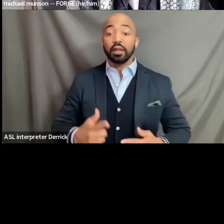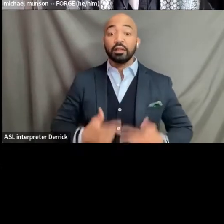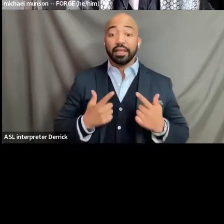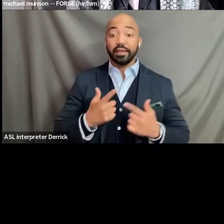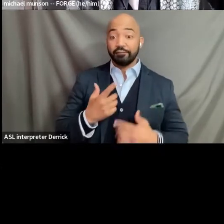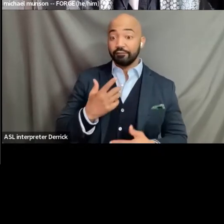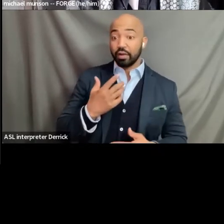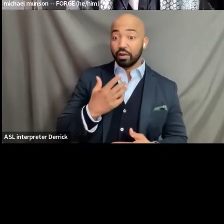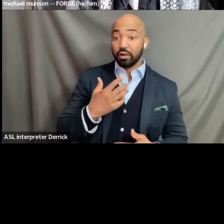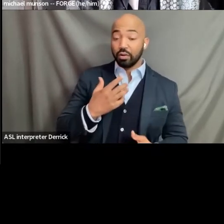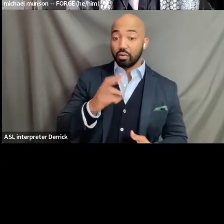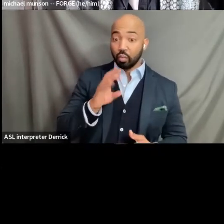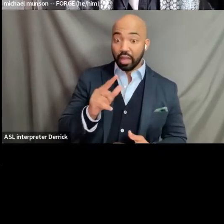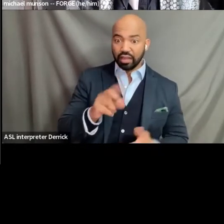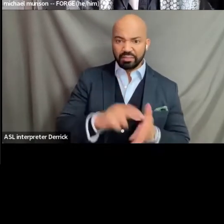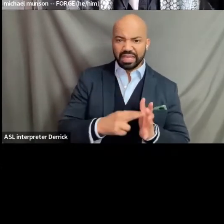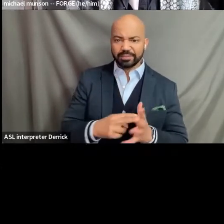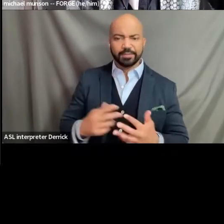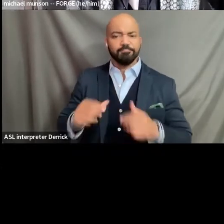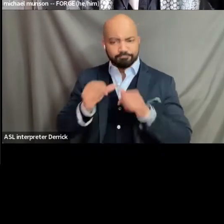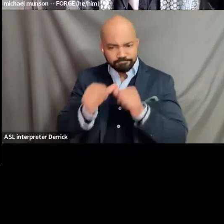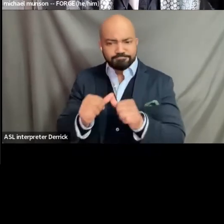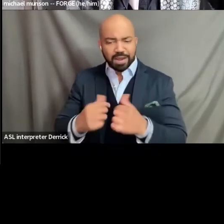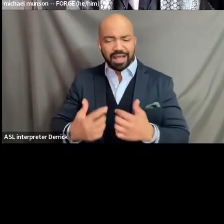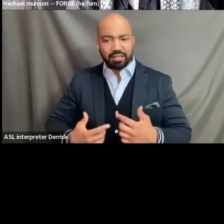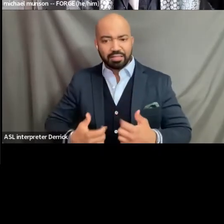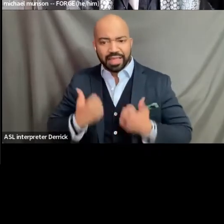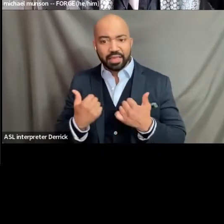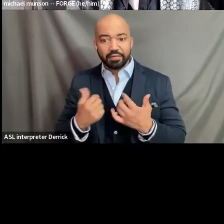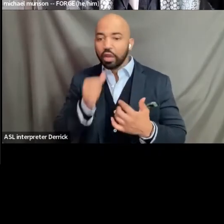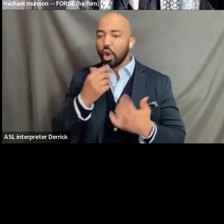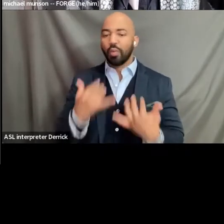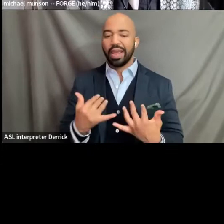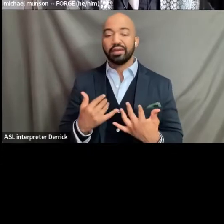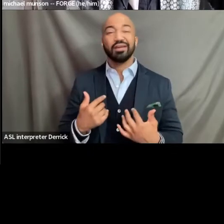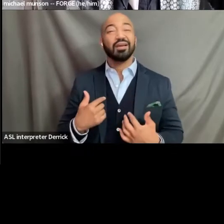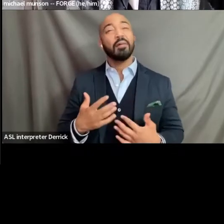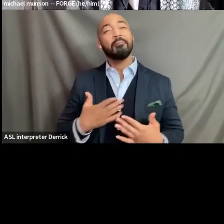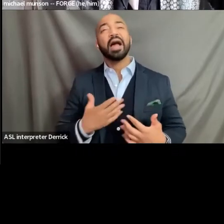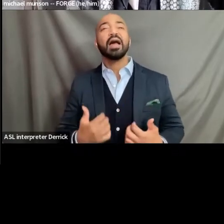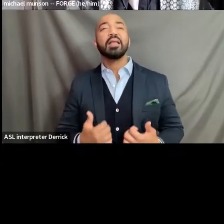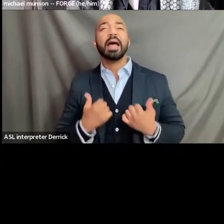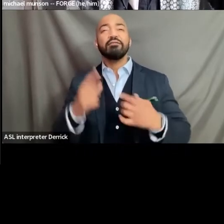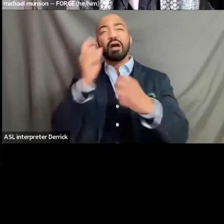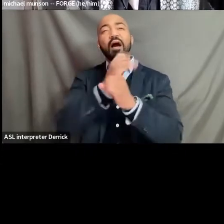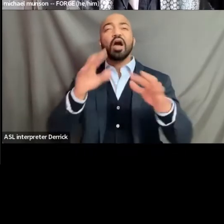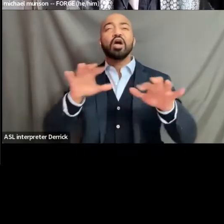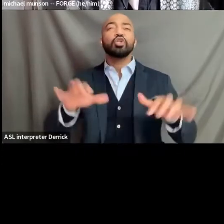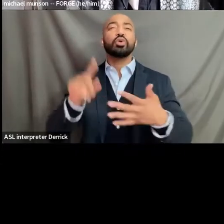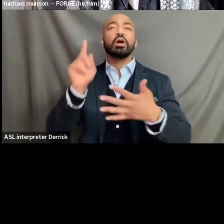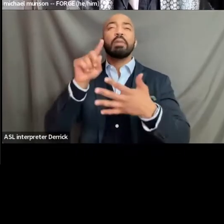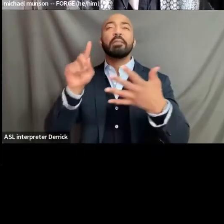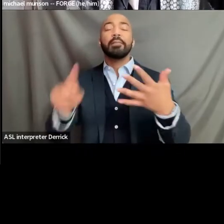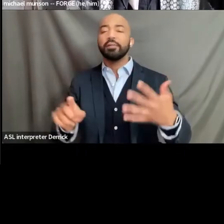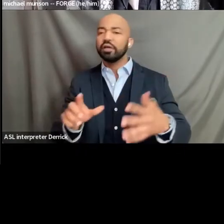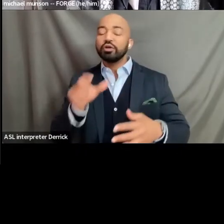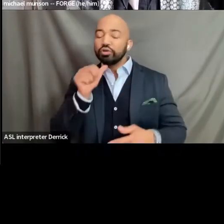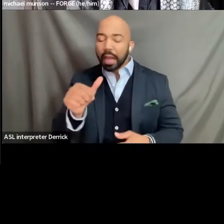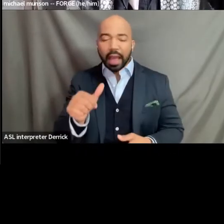Not waiting for oh I'm gonna do this and I'm gonna do that in my life. I have made it a point to live.